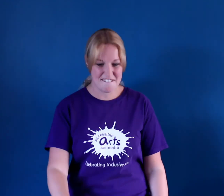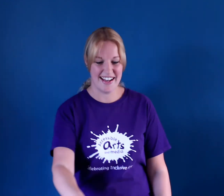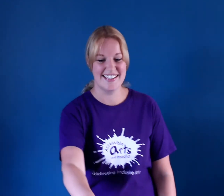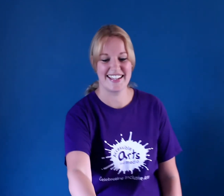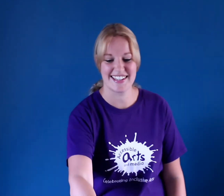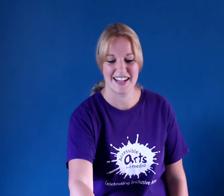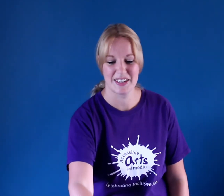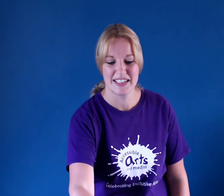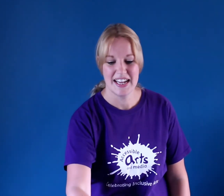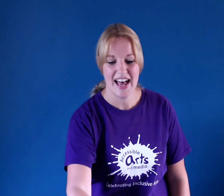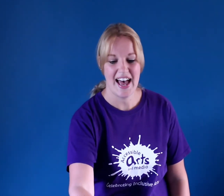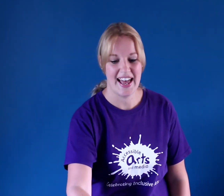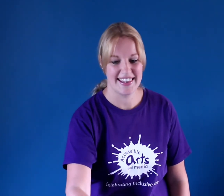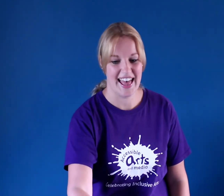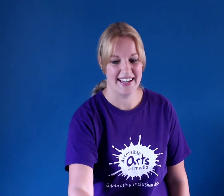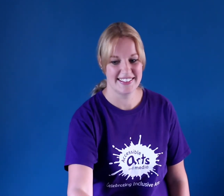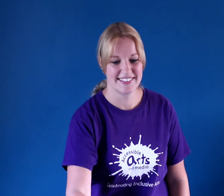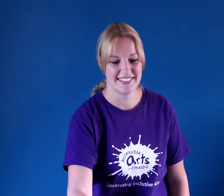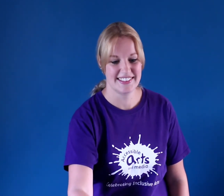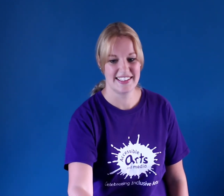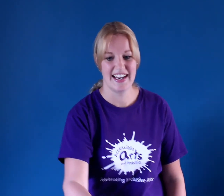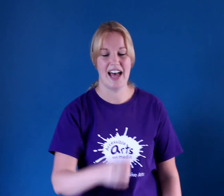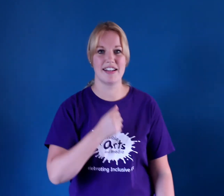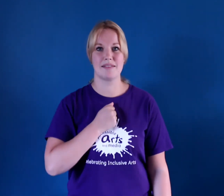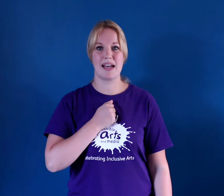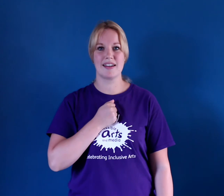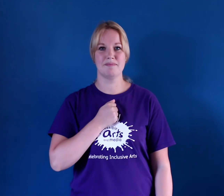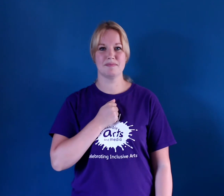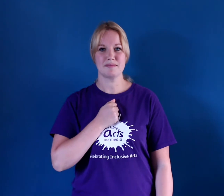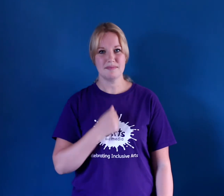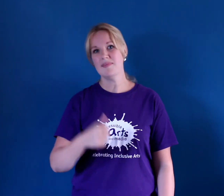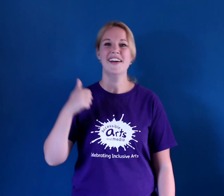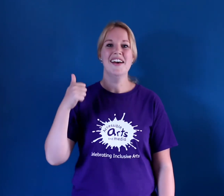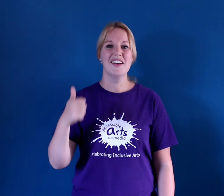Fantastic. And then. Have a listen my turn.